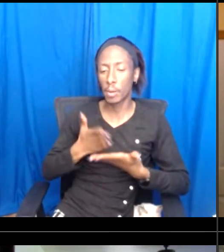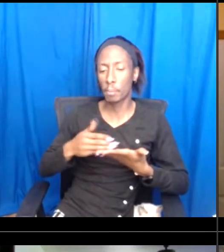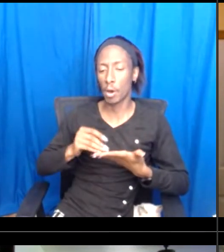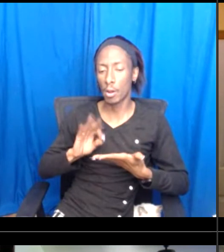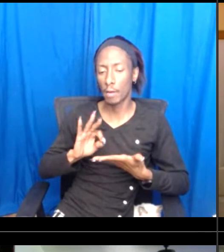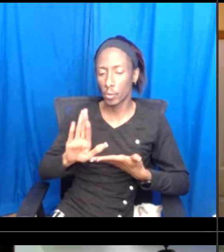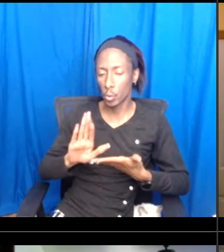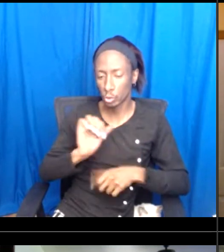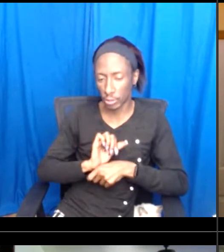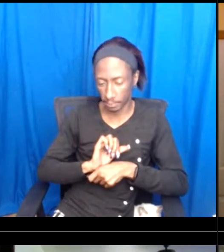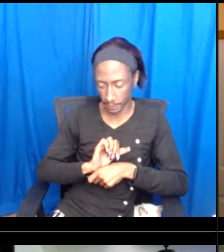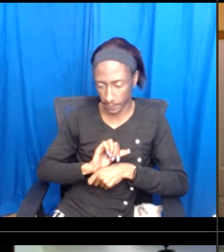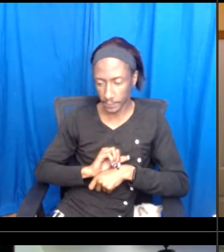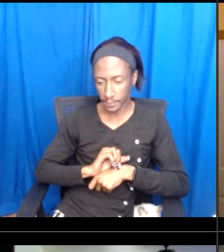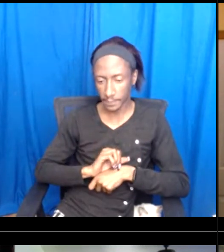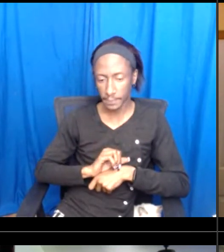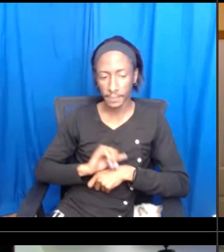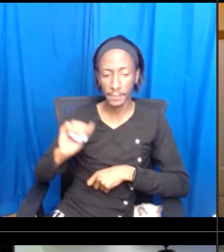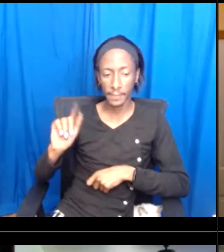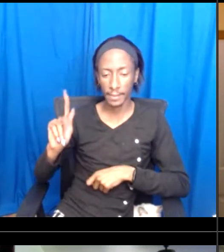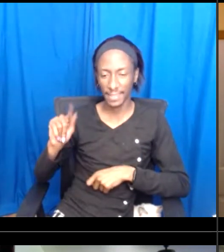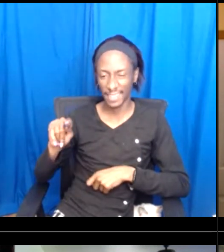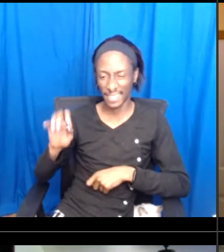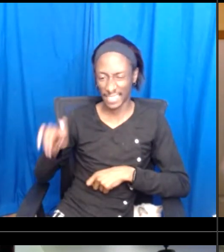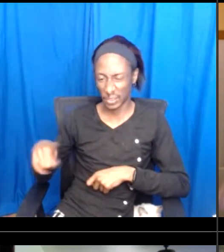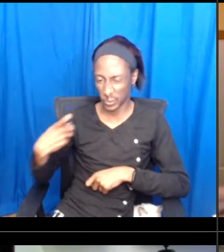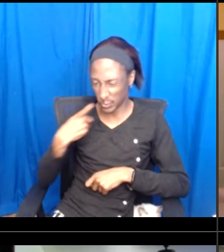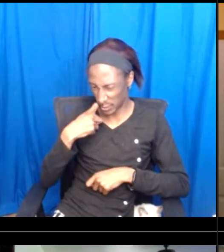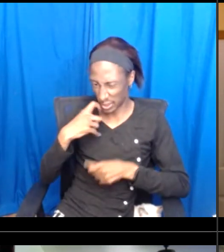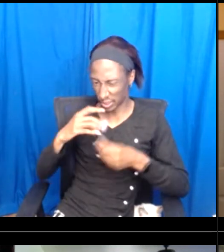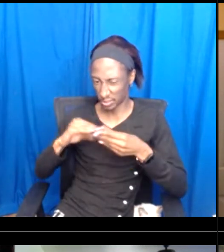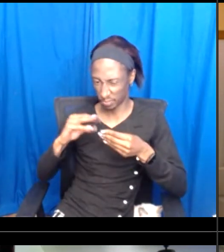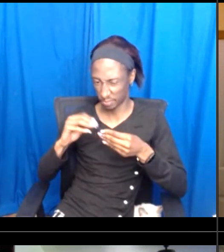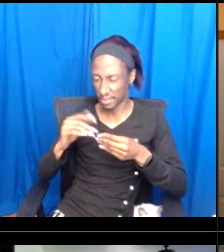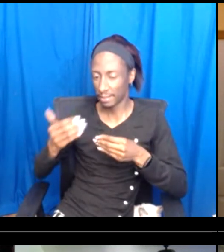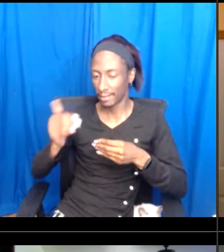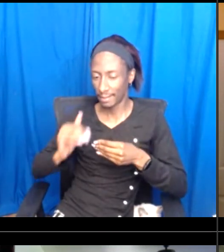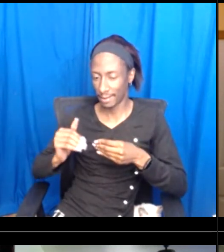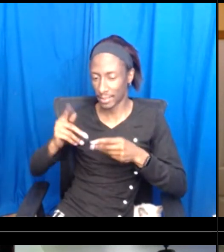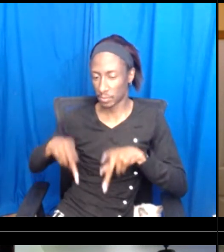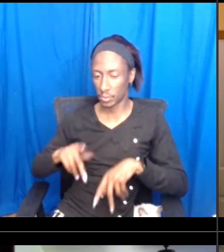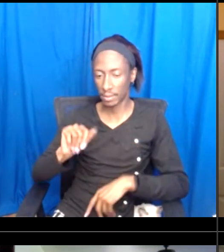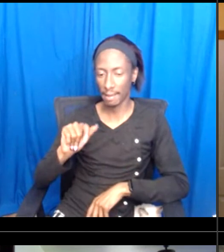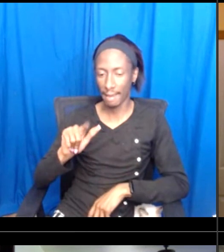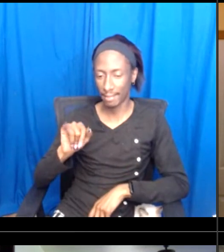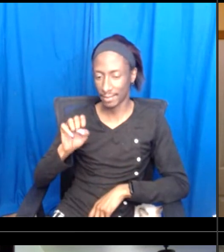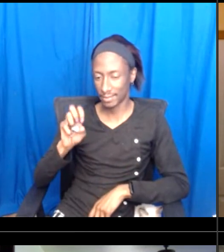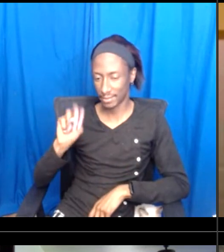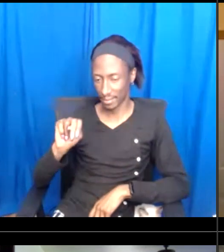And Katie I'll give you a break cause you were just talking. Next person I have is Allison. So Allison favorite part of your job?